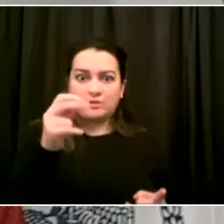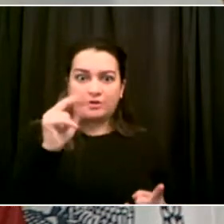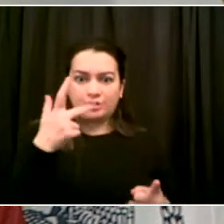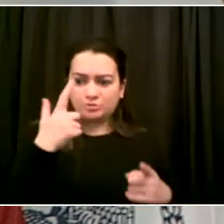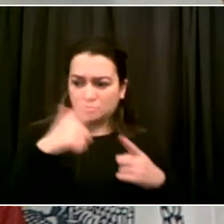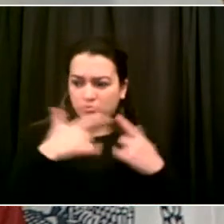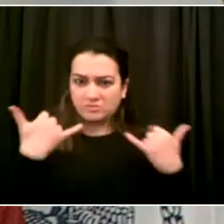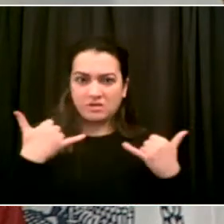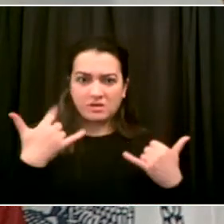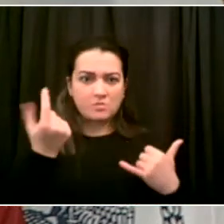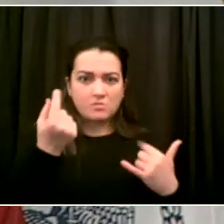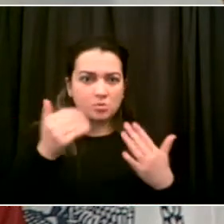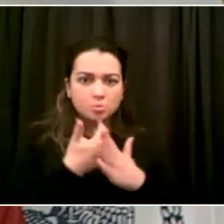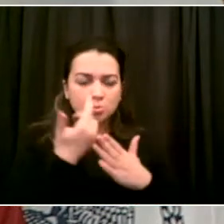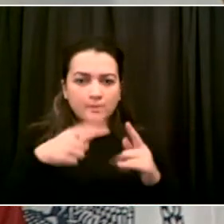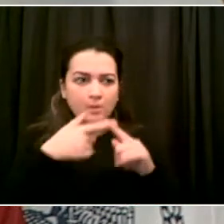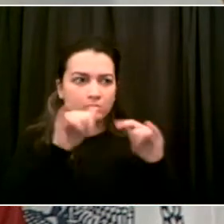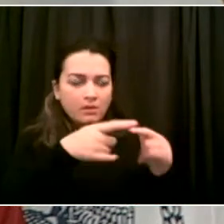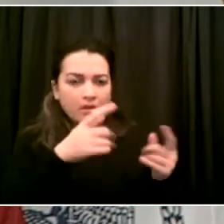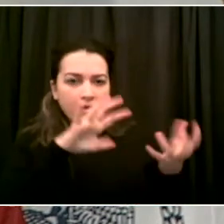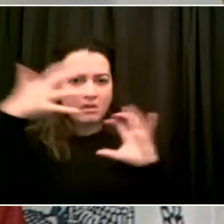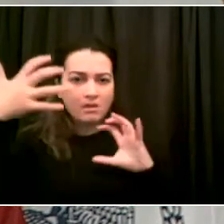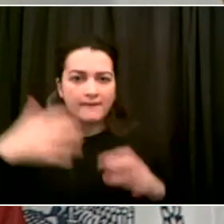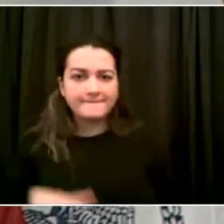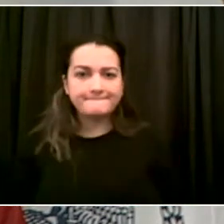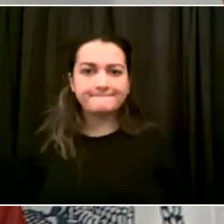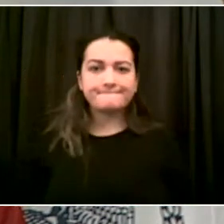CONSTITUTE IMMEDIATE ANSWERED. INVESTIGATION HAS TO BE COMPLETED IF THERE CHARGES